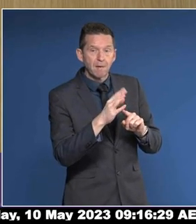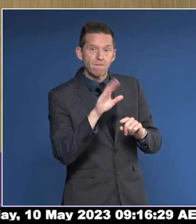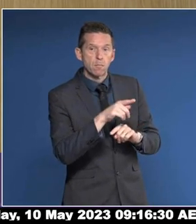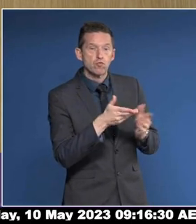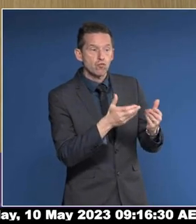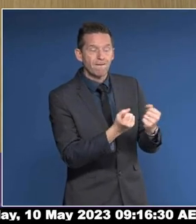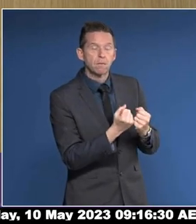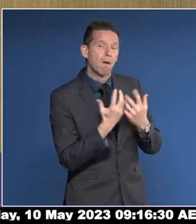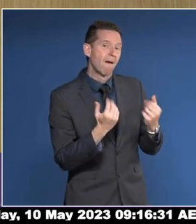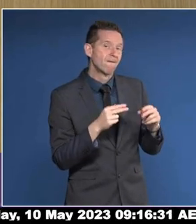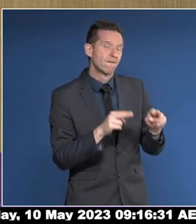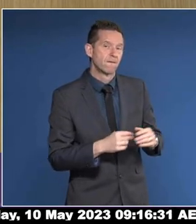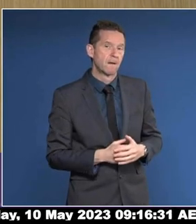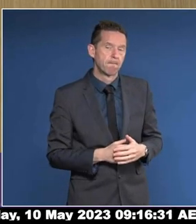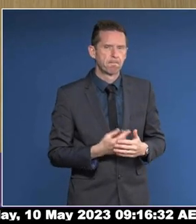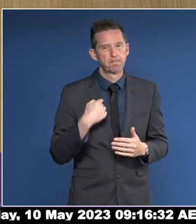I undertake a number of reviews for the department and -